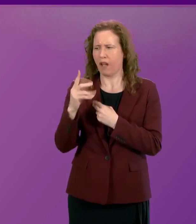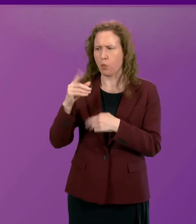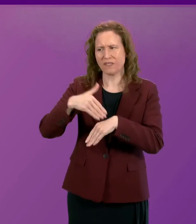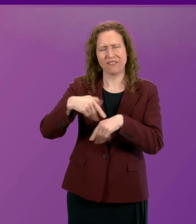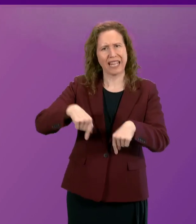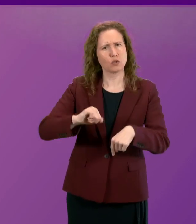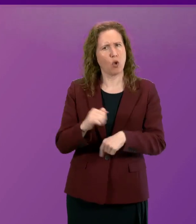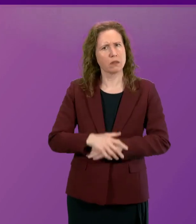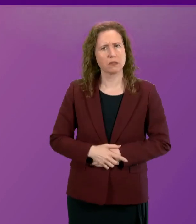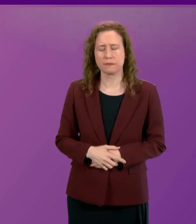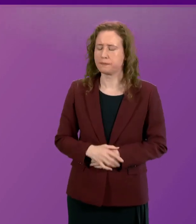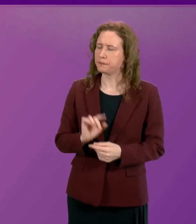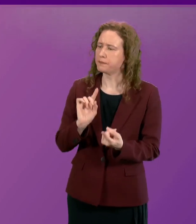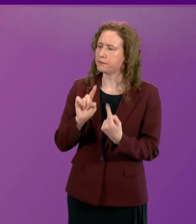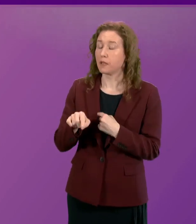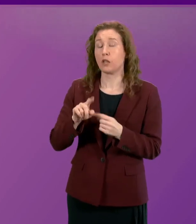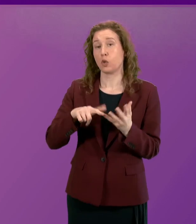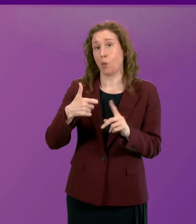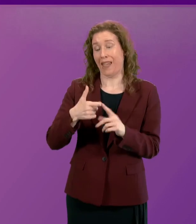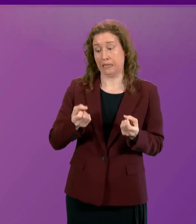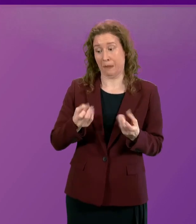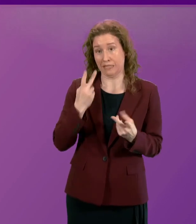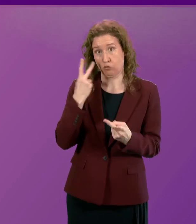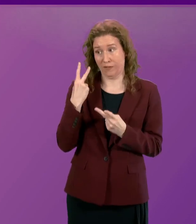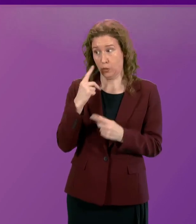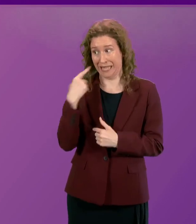The United Kingdom Government’s spending review has left Scotland facing real-terms